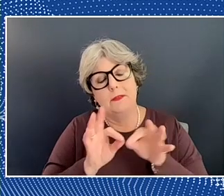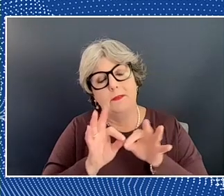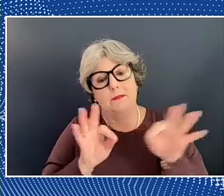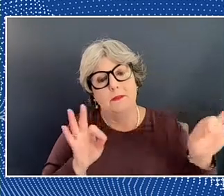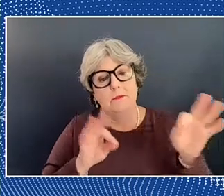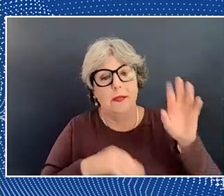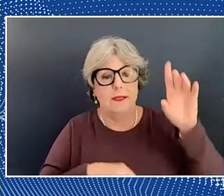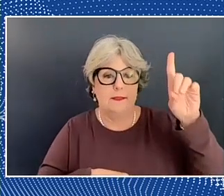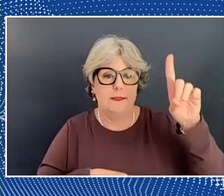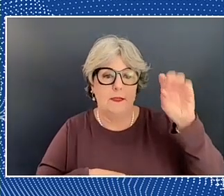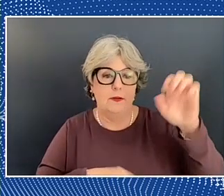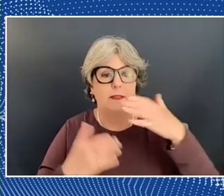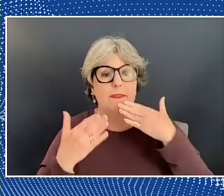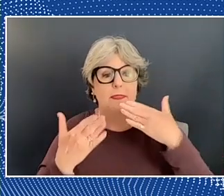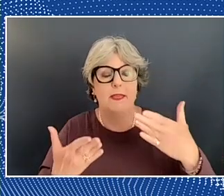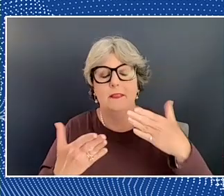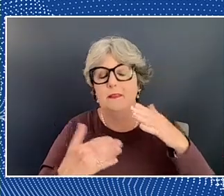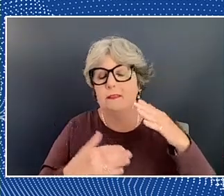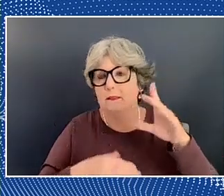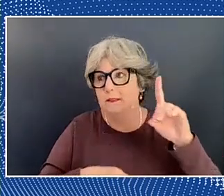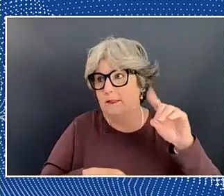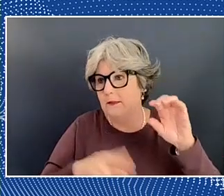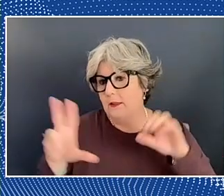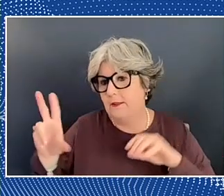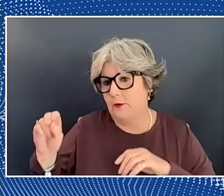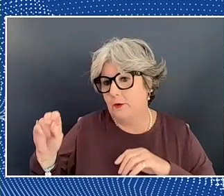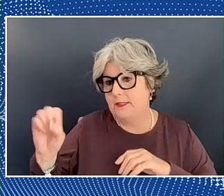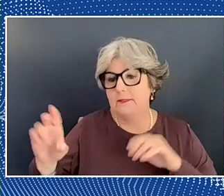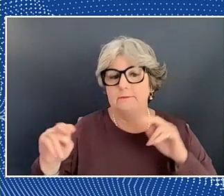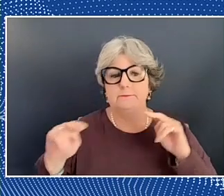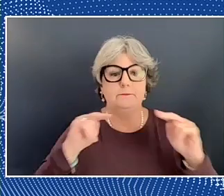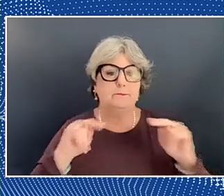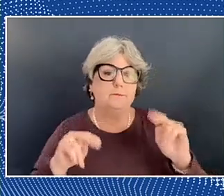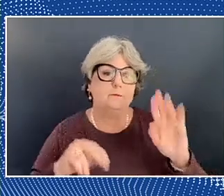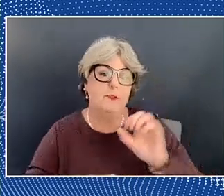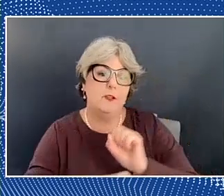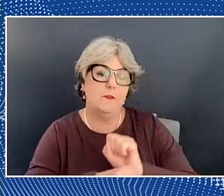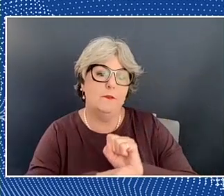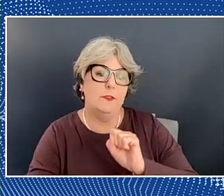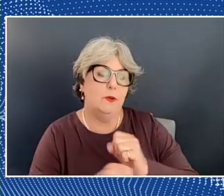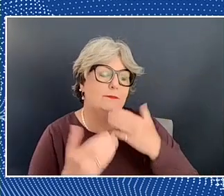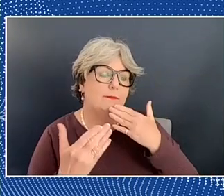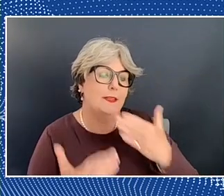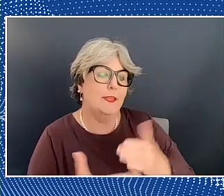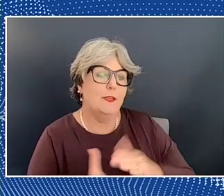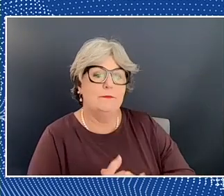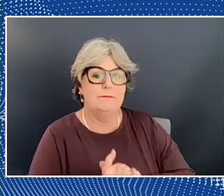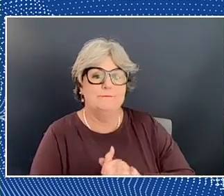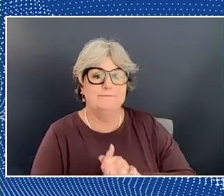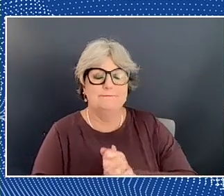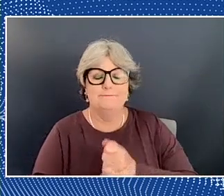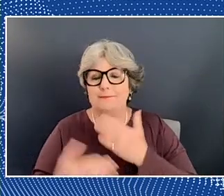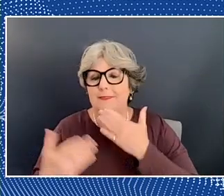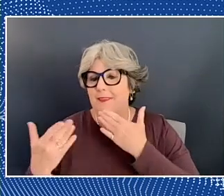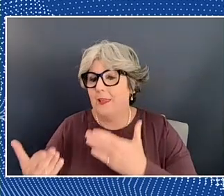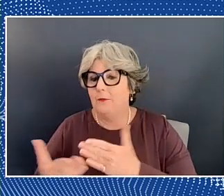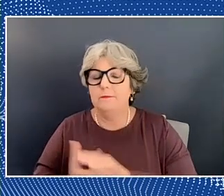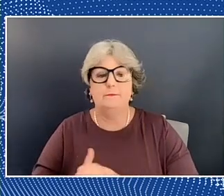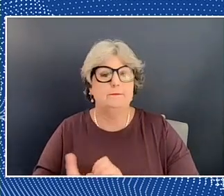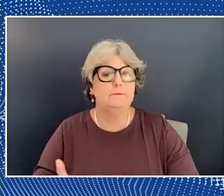thank the Department and negotiators for their work. Thank you. That's all for me. Thank you. Brady, next?